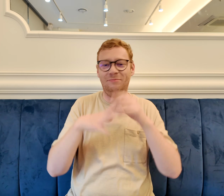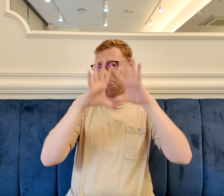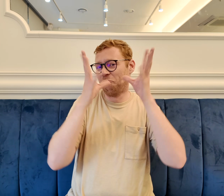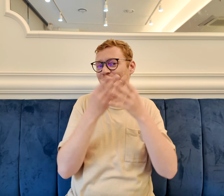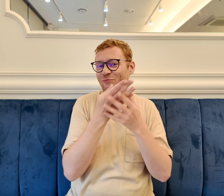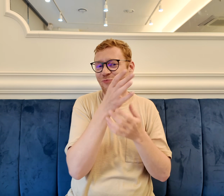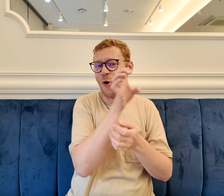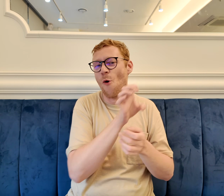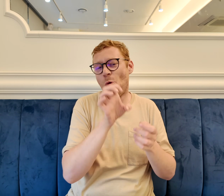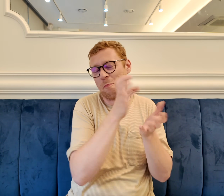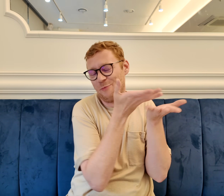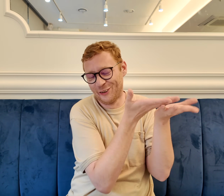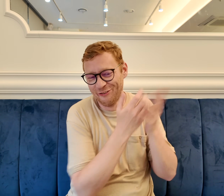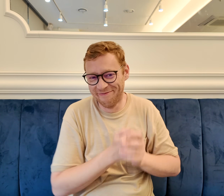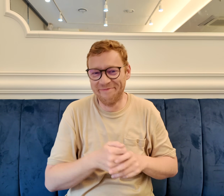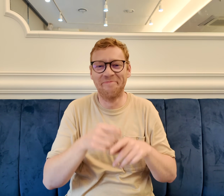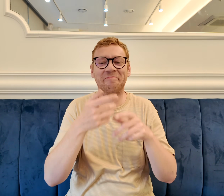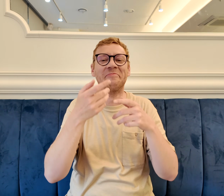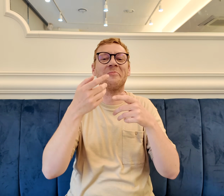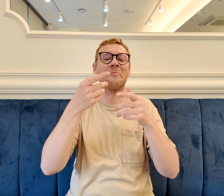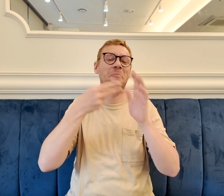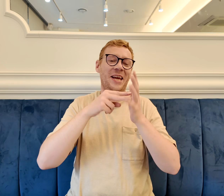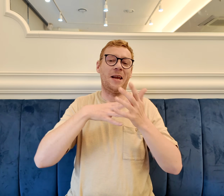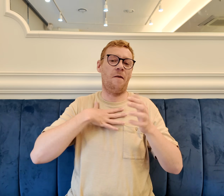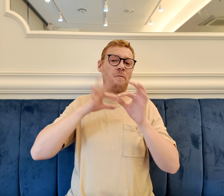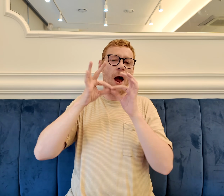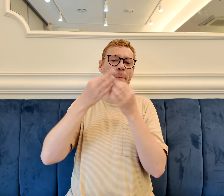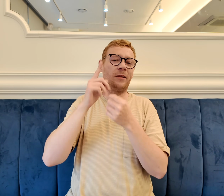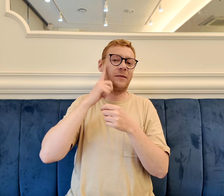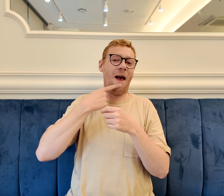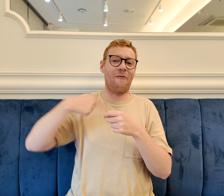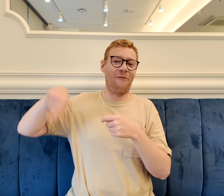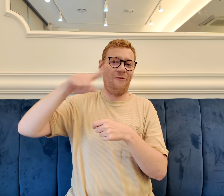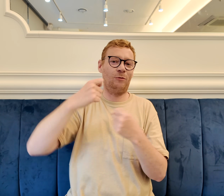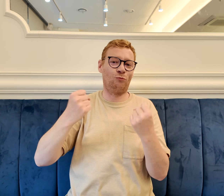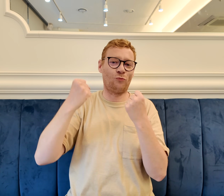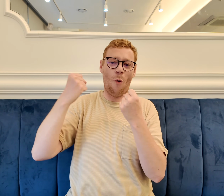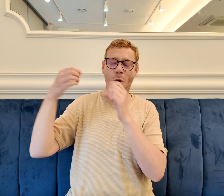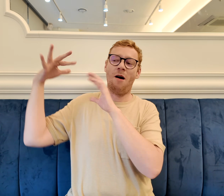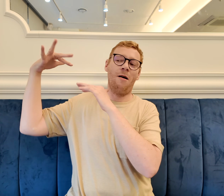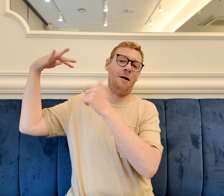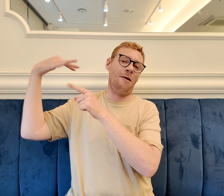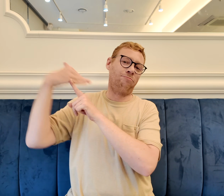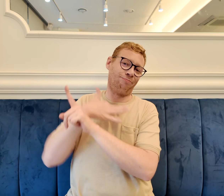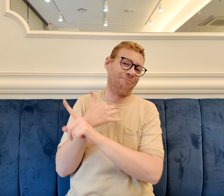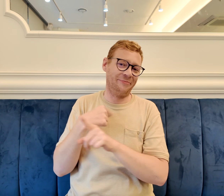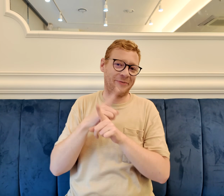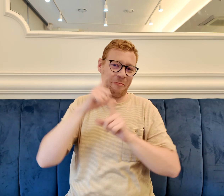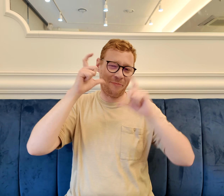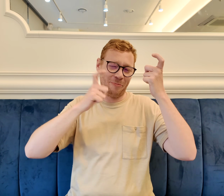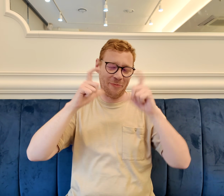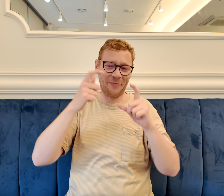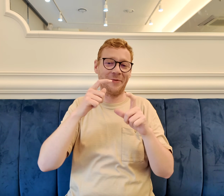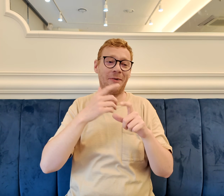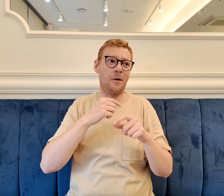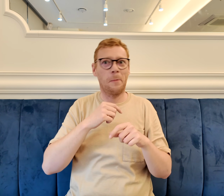These non-manual signals expressions are incredibly rich in Europe. Perhaps because I grew up in a Deaf family, my non-manual signals is particularly strong and vibrant.